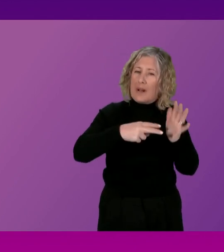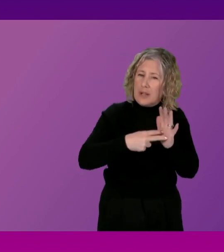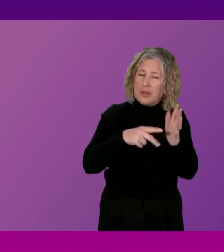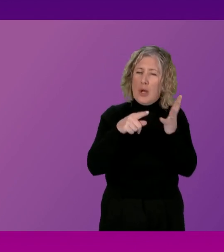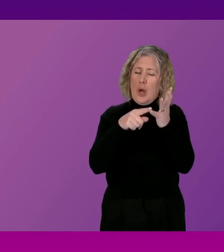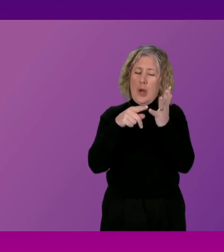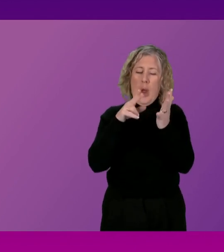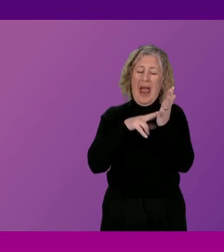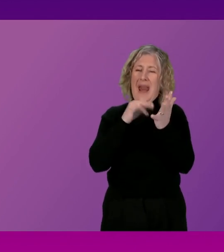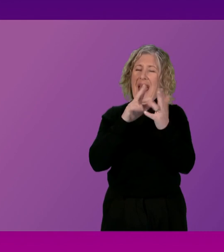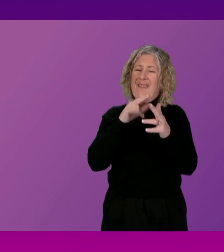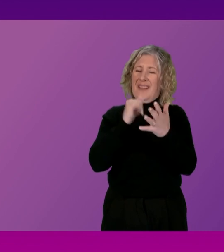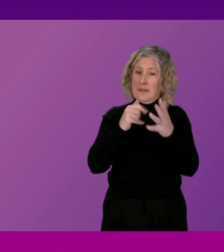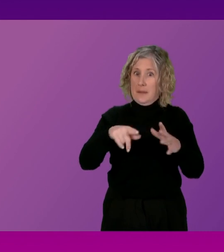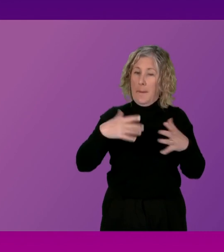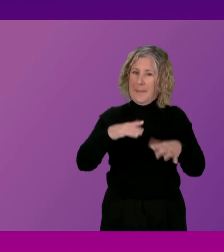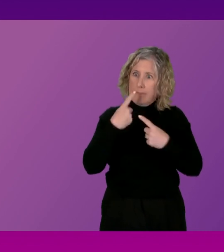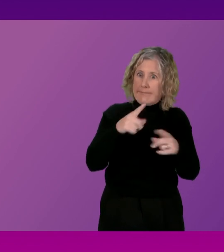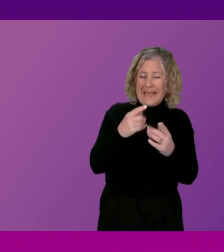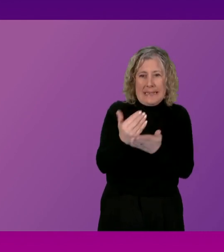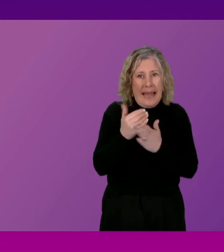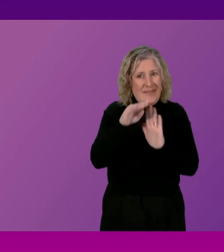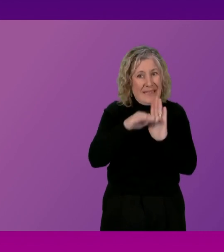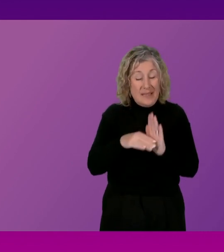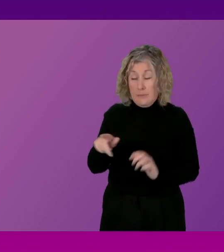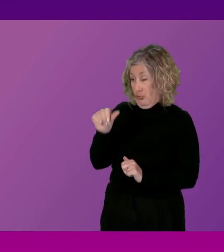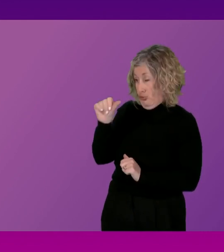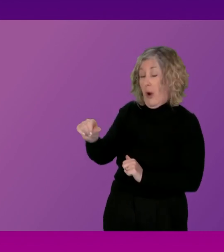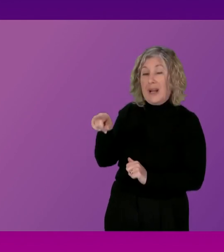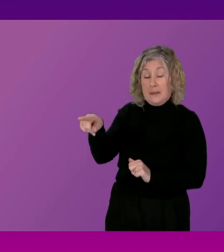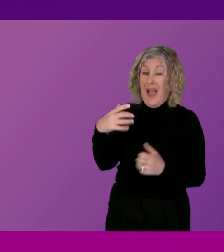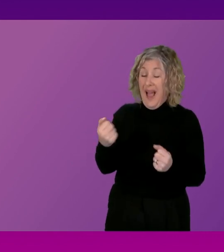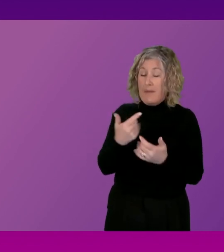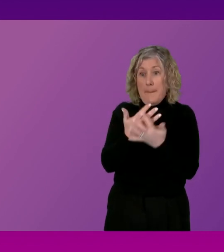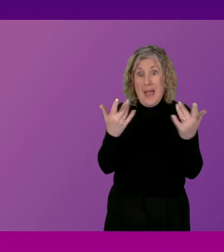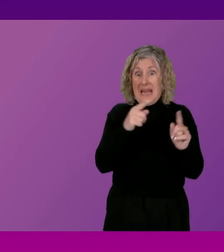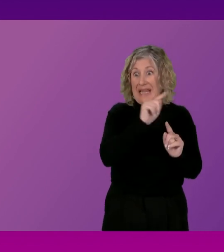Yes, I agree with that. There is excellent guidance from a number of third sector partners, including the NFUS.